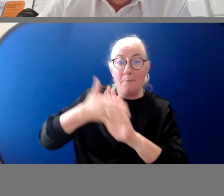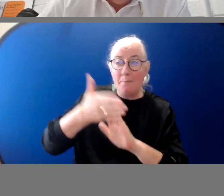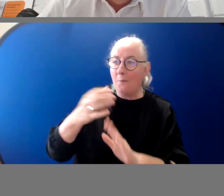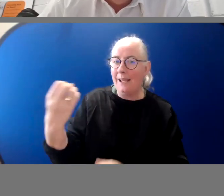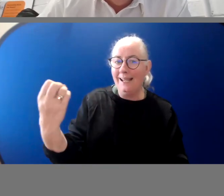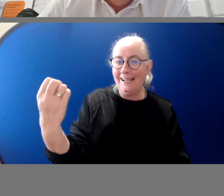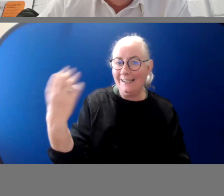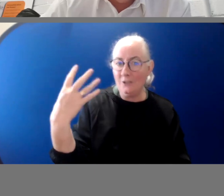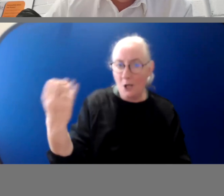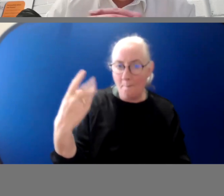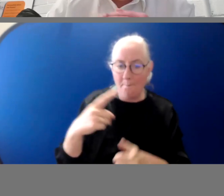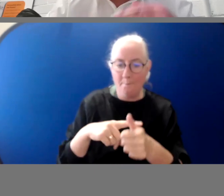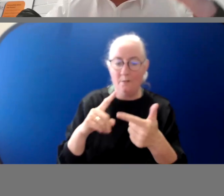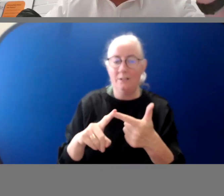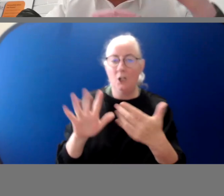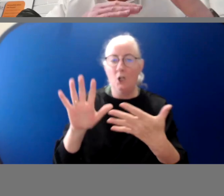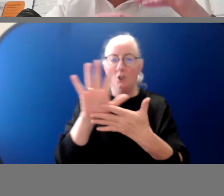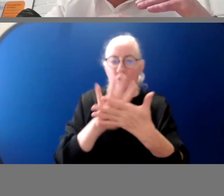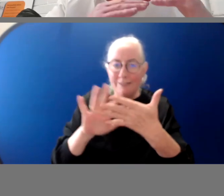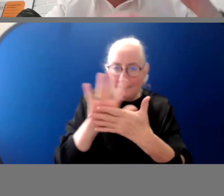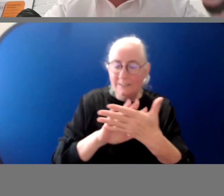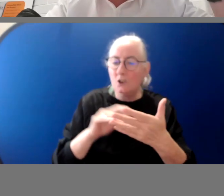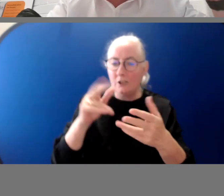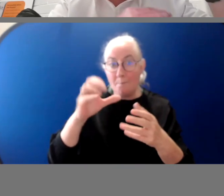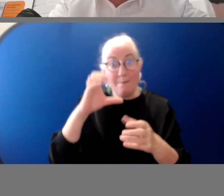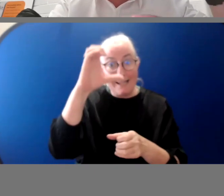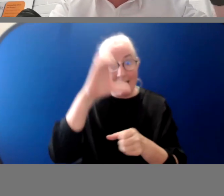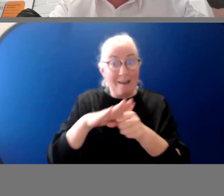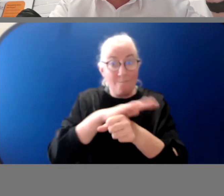also might have some screens so you have to be careful about how the heights that you position